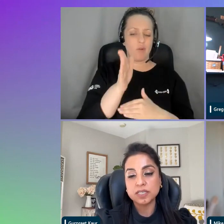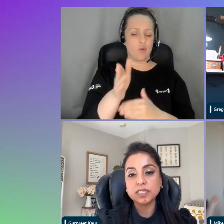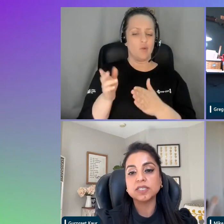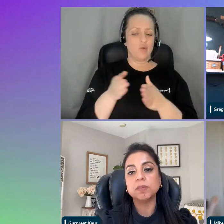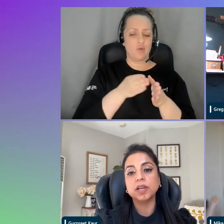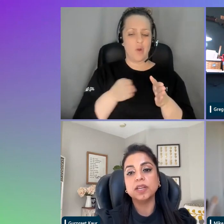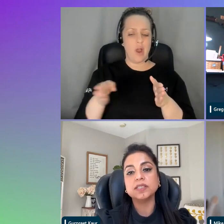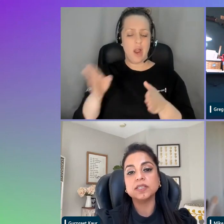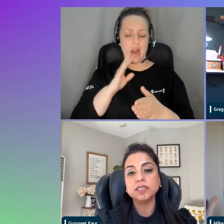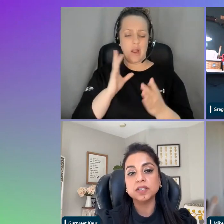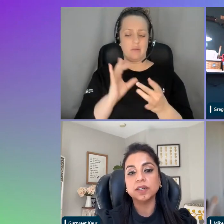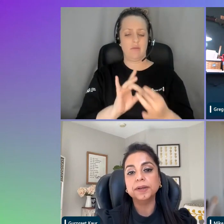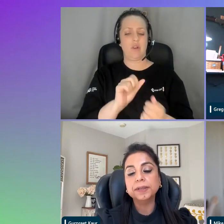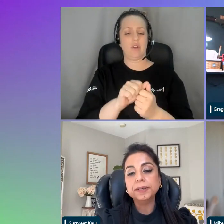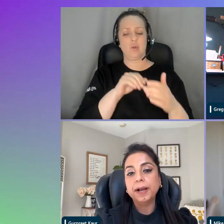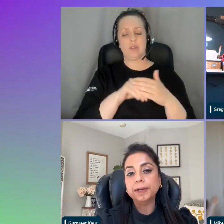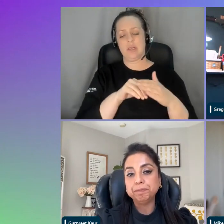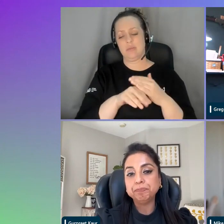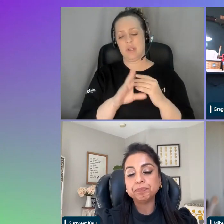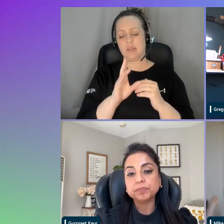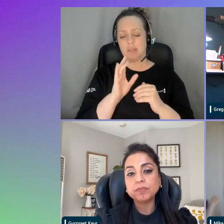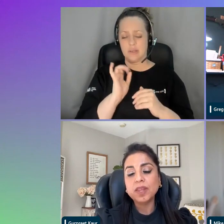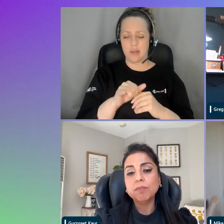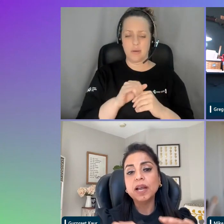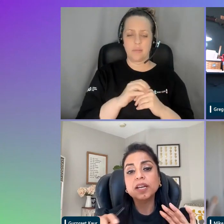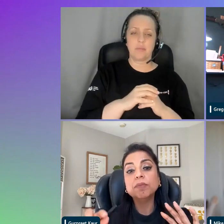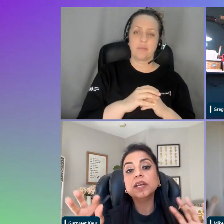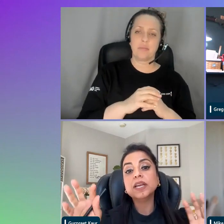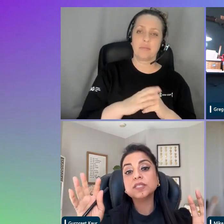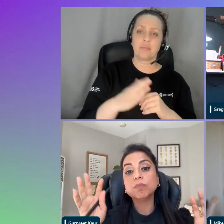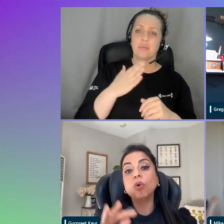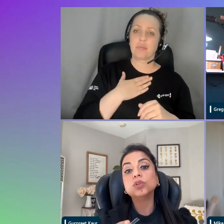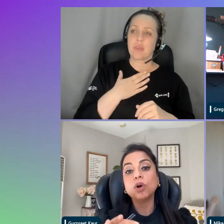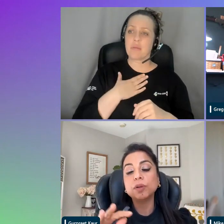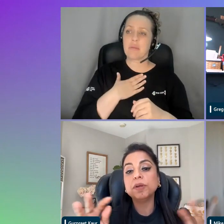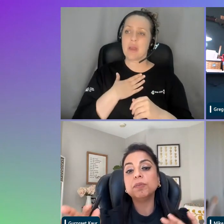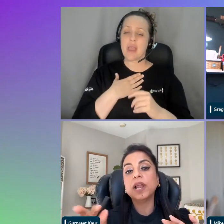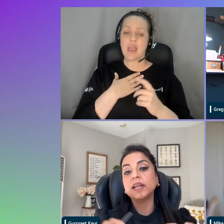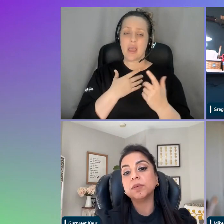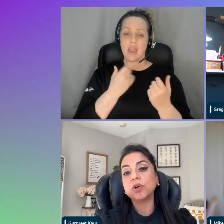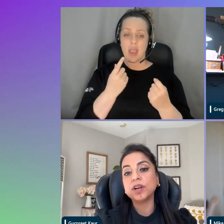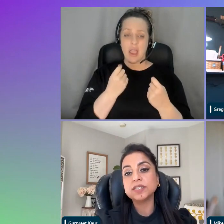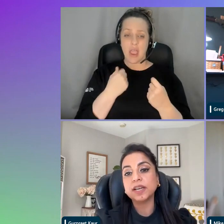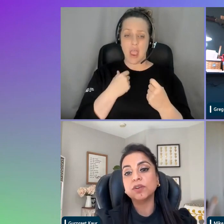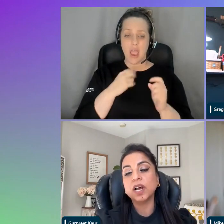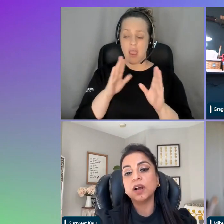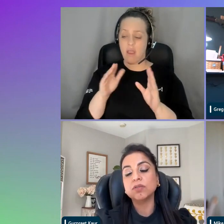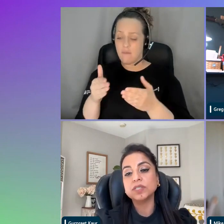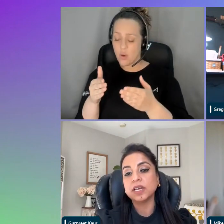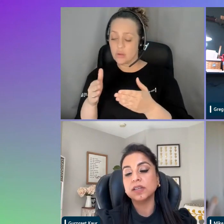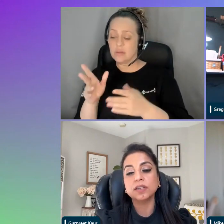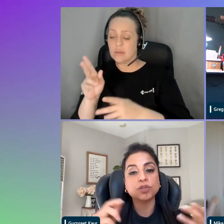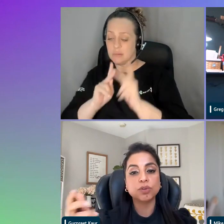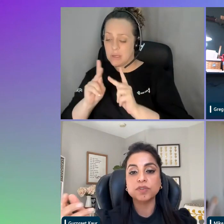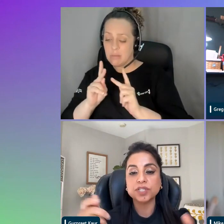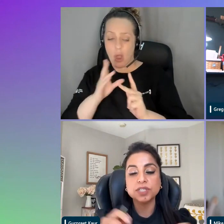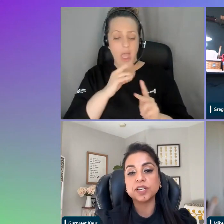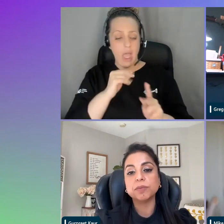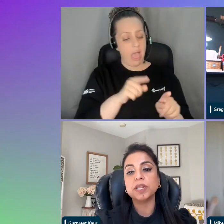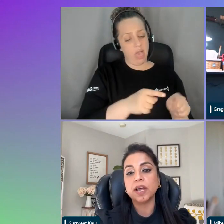accessibility is concerned. And, um, my remit is both on the people and the product side of the house. And so the vision